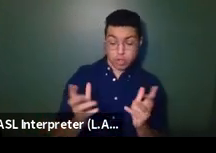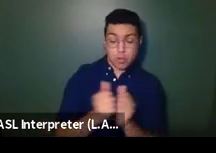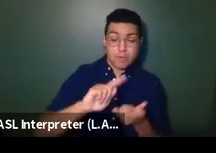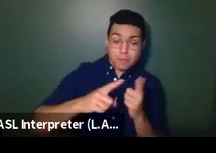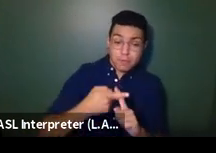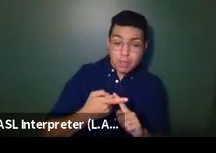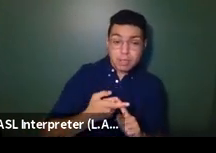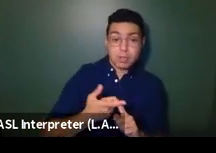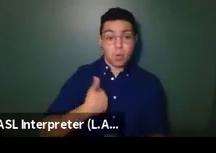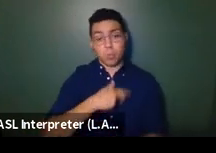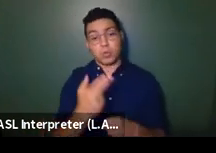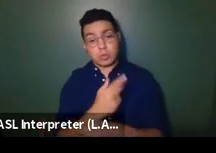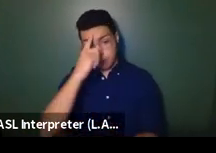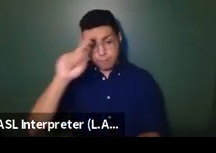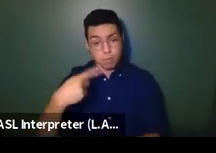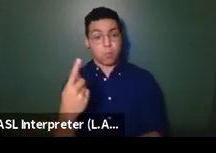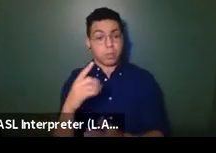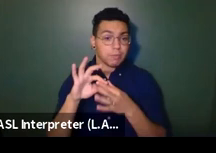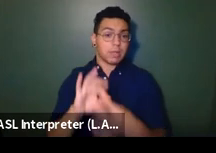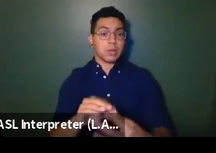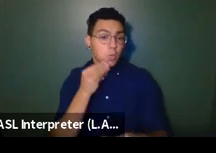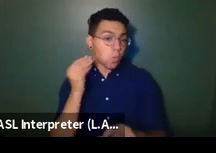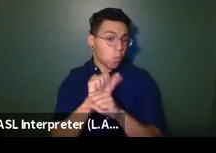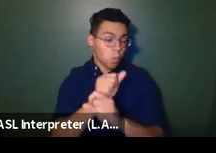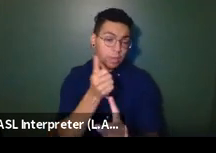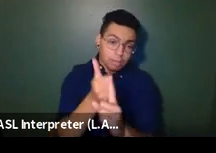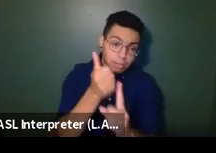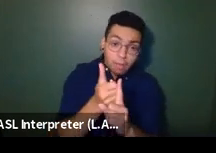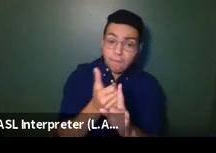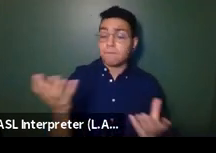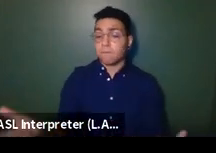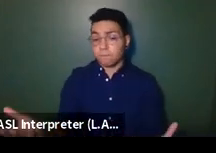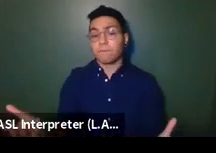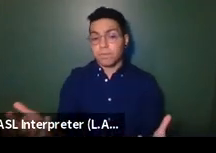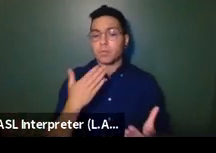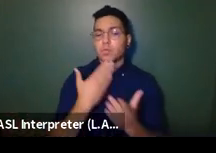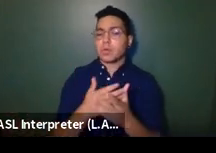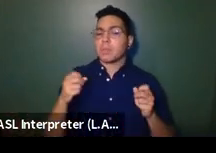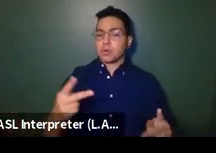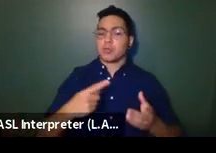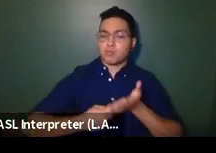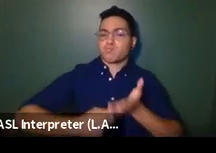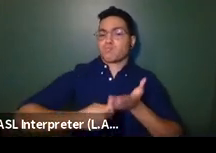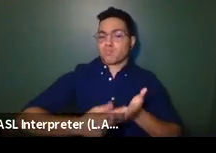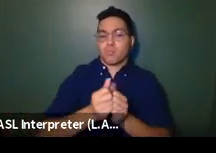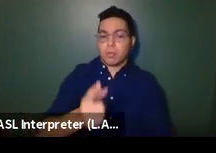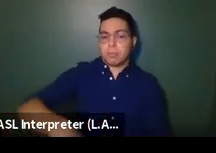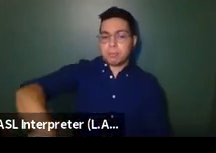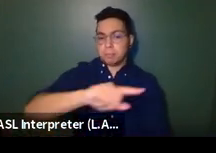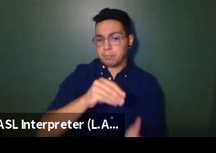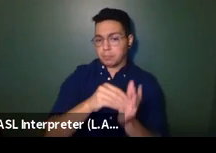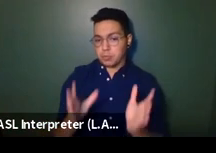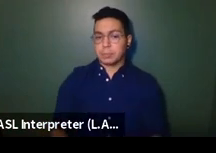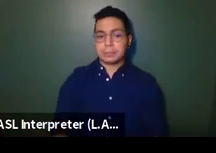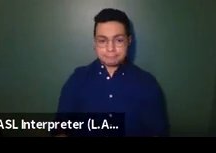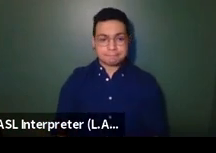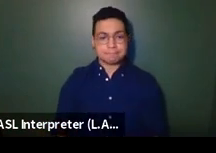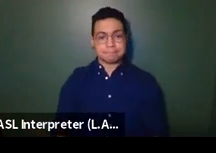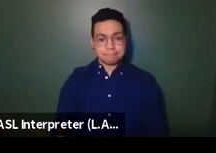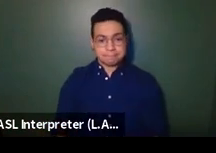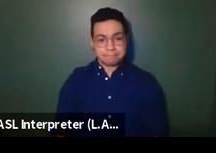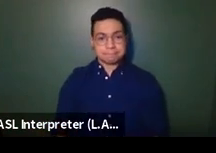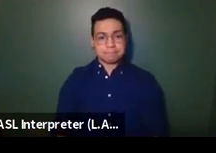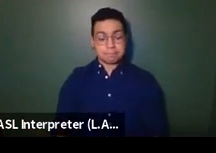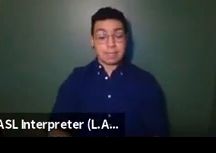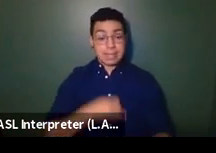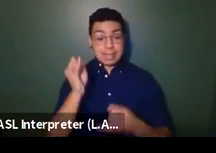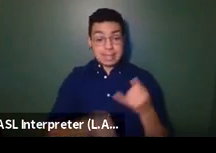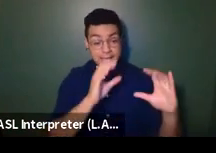ESD 189 - Amy Colburn: Are we using this just for comments or questions about the assignment itself so good opportunity to have those conversations with your students. And then the last one is copied a courses.